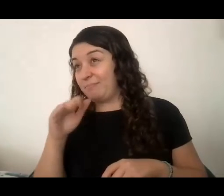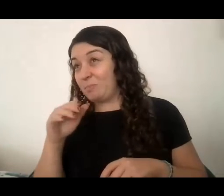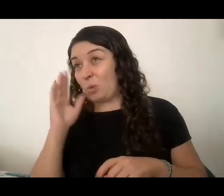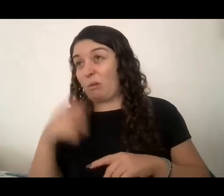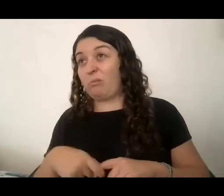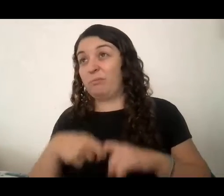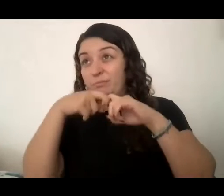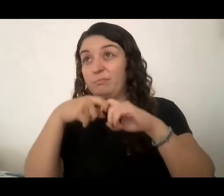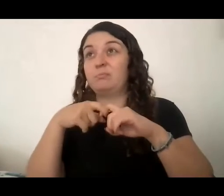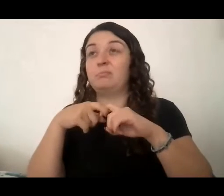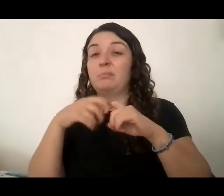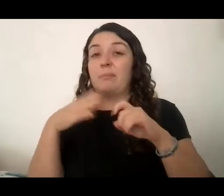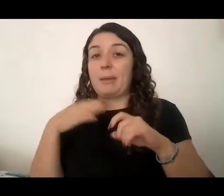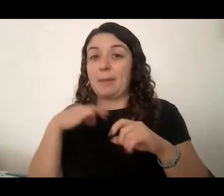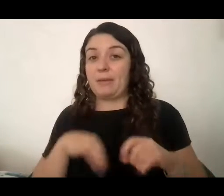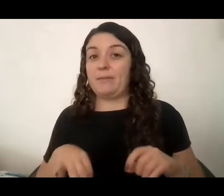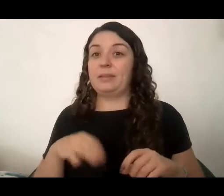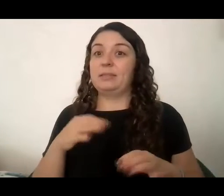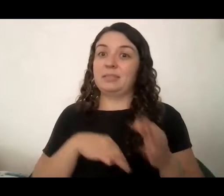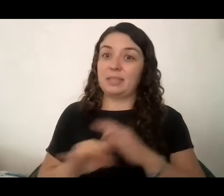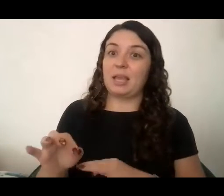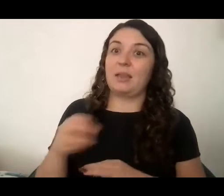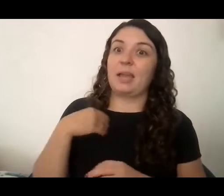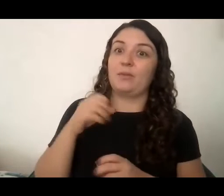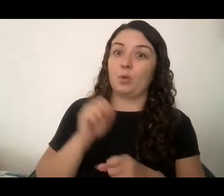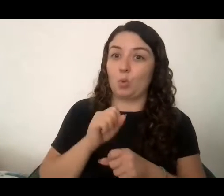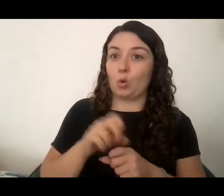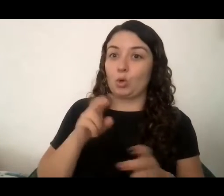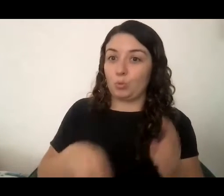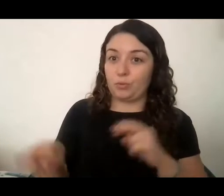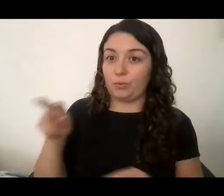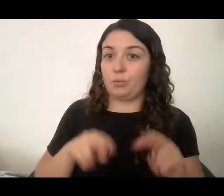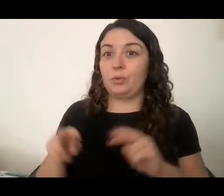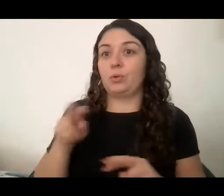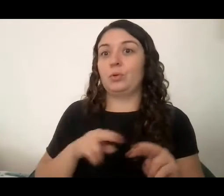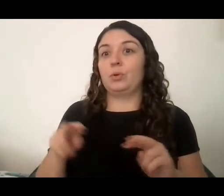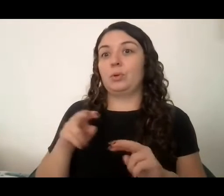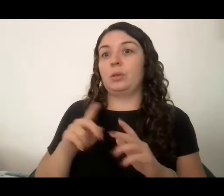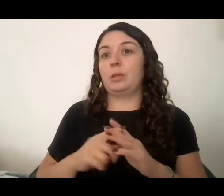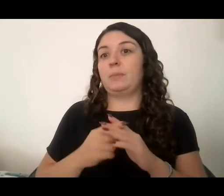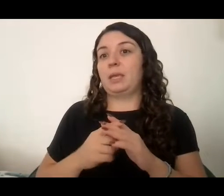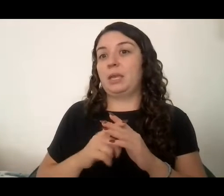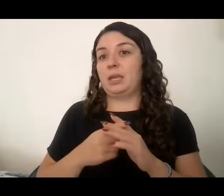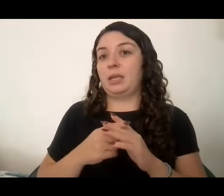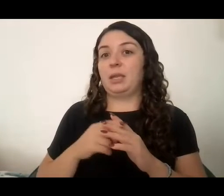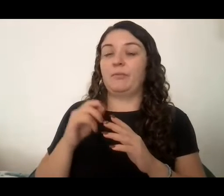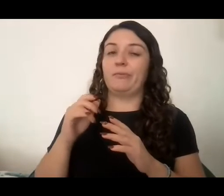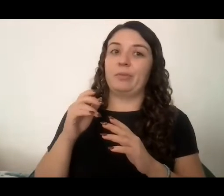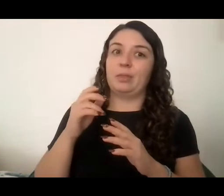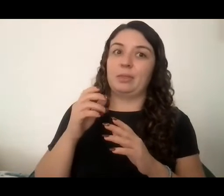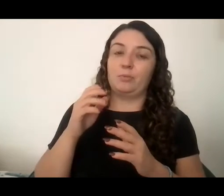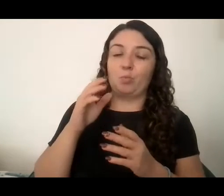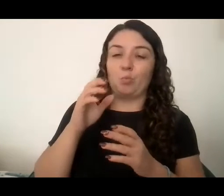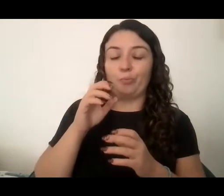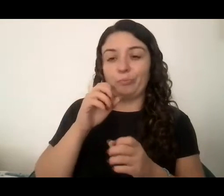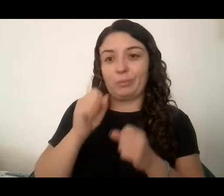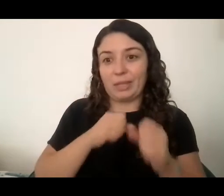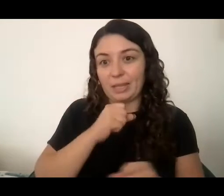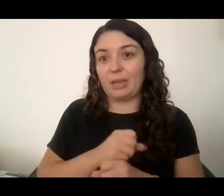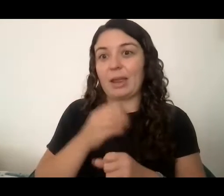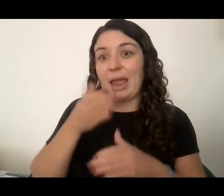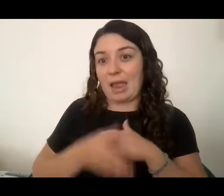wait to do the work review in the beginning of the following year when they have the tax return. Now,